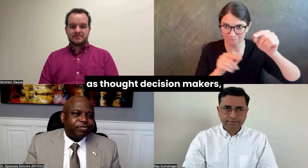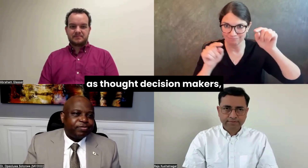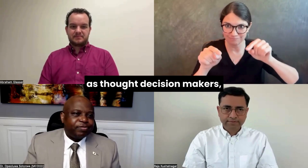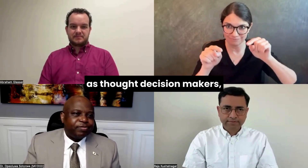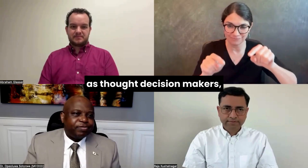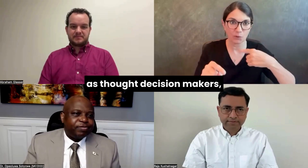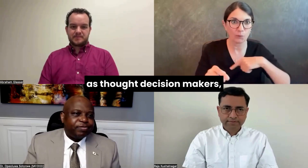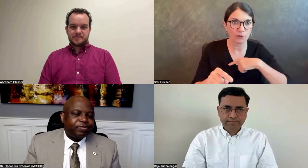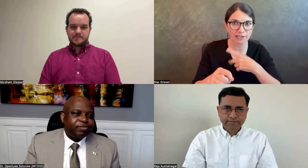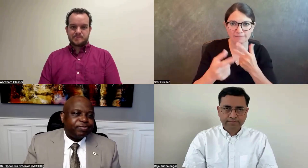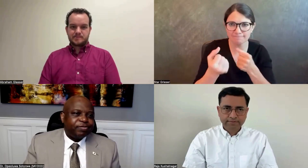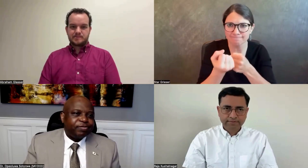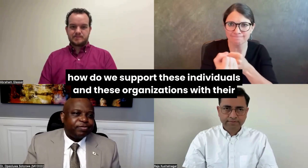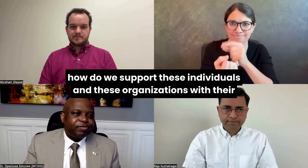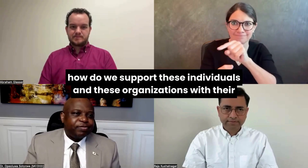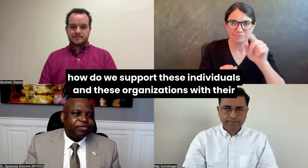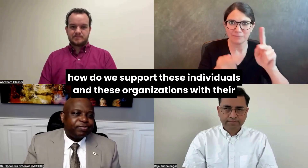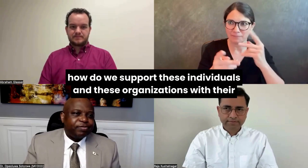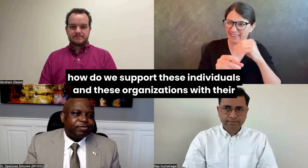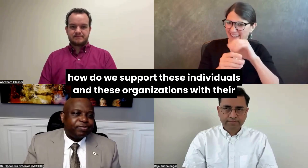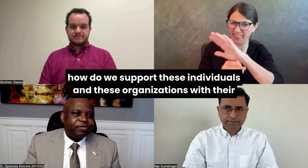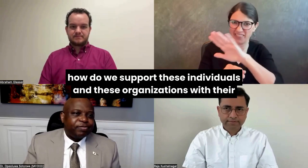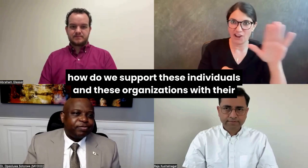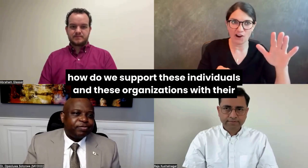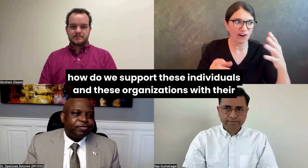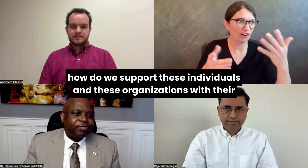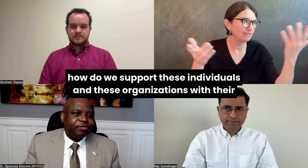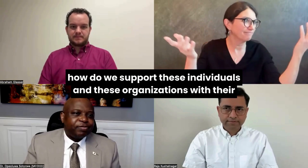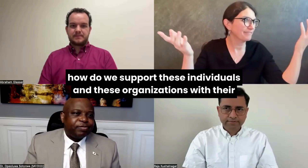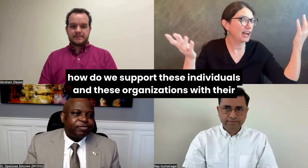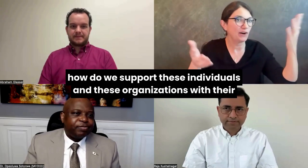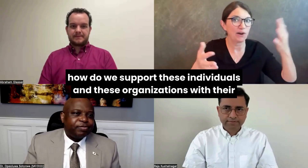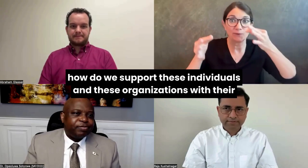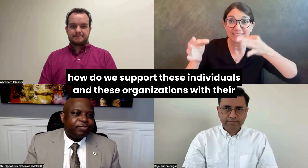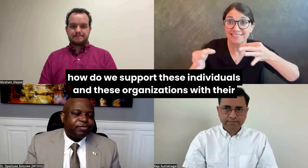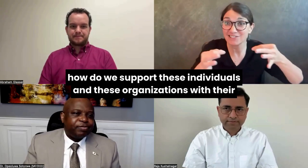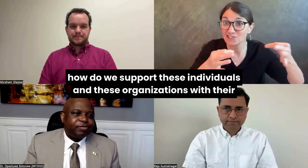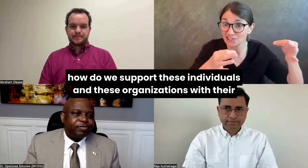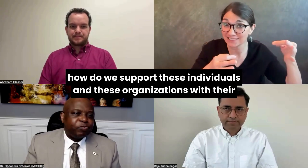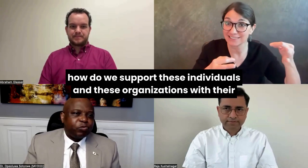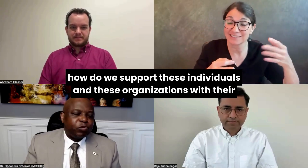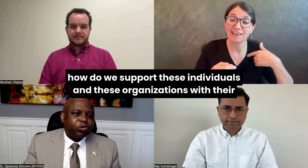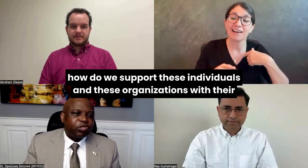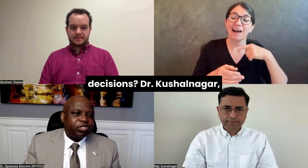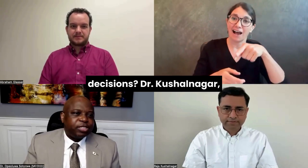how do we support these individuals and these organizations with their decisions? Dr. Kushalnagar,